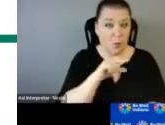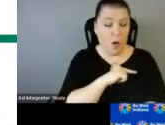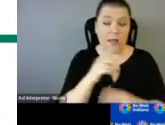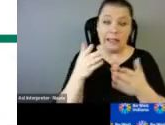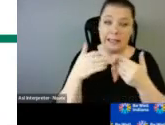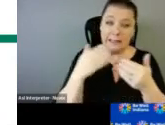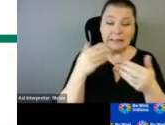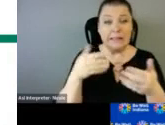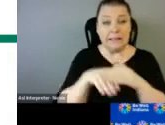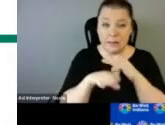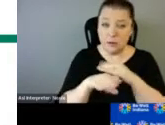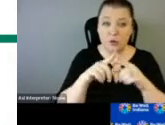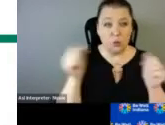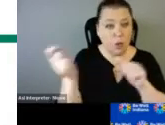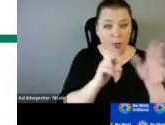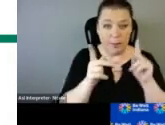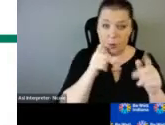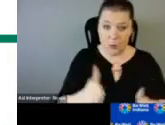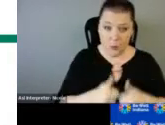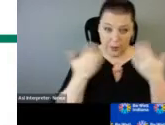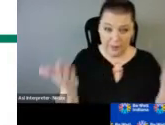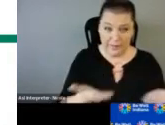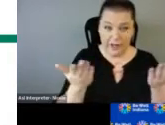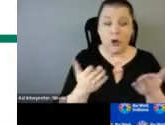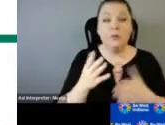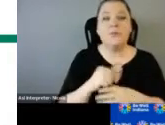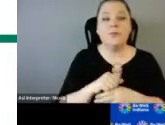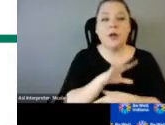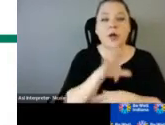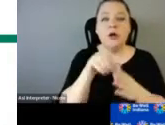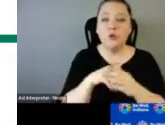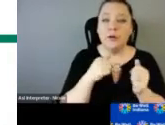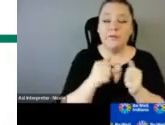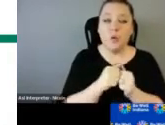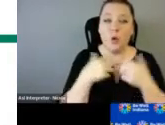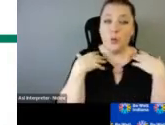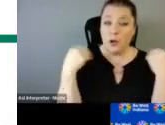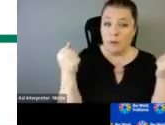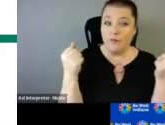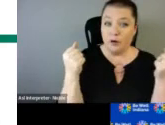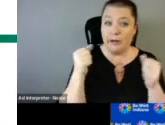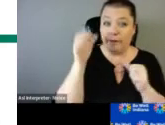people and communities of Indiana. The inclusion of recovery in our mission was very intentional, and really has